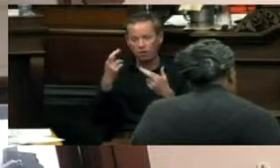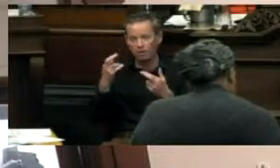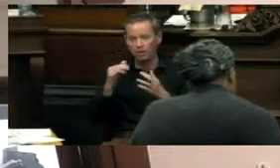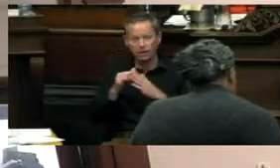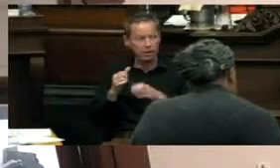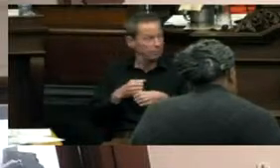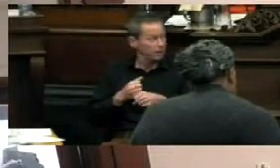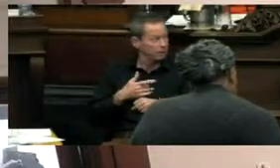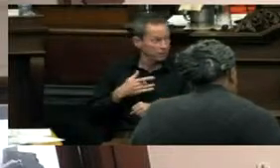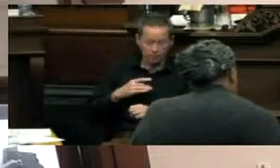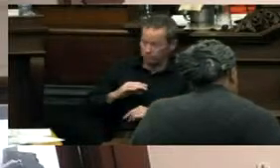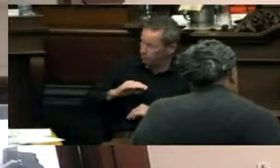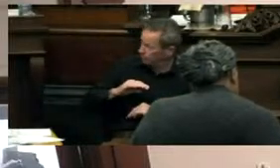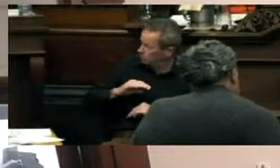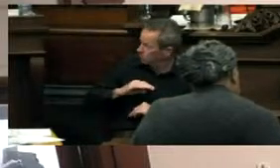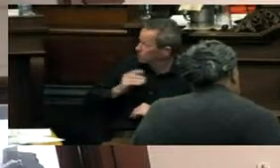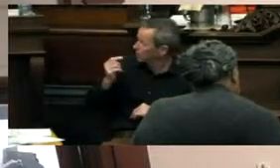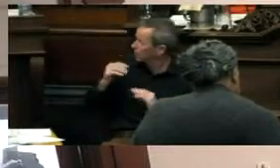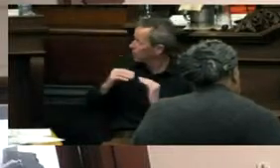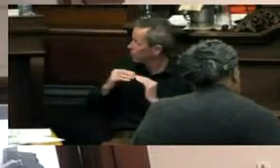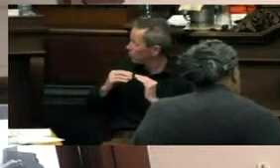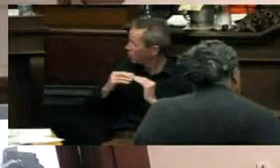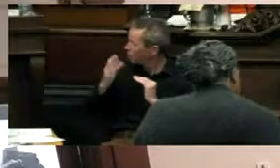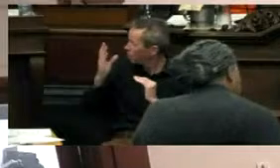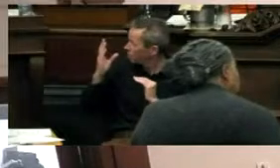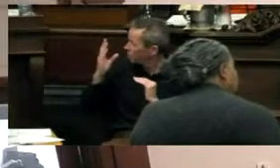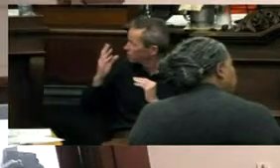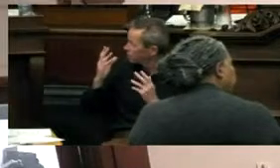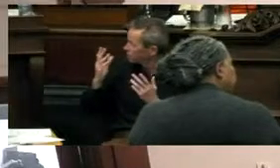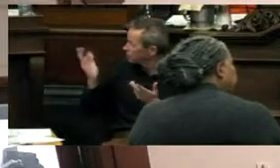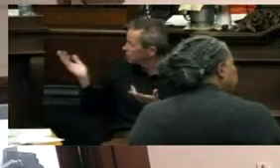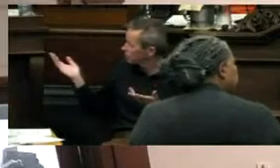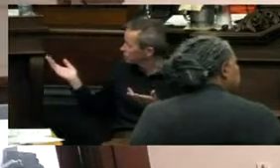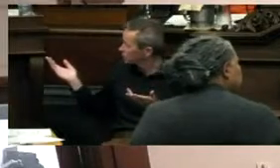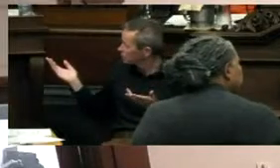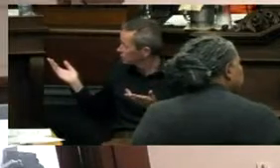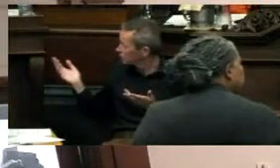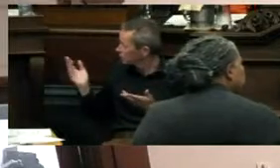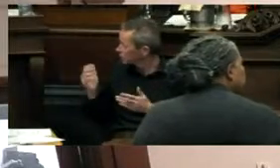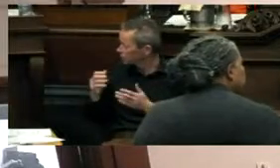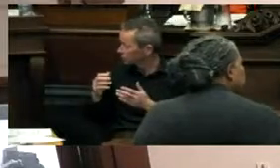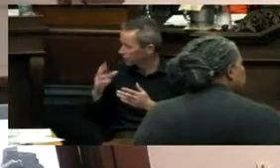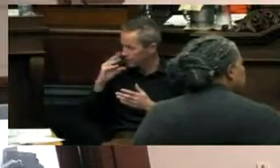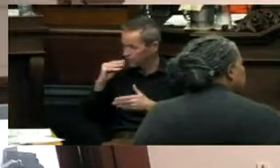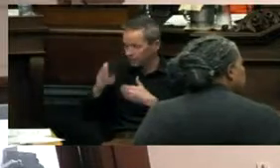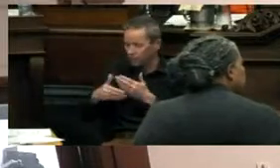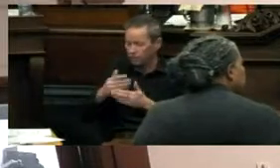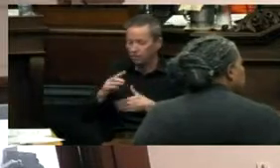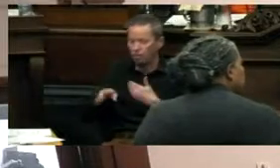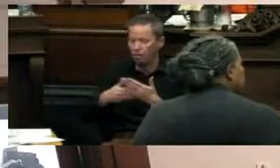usually if there was a big strategic strategic planning process. And hopefully that will make you feel a little bit less